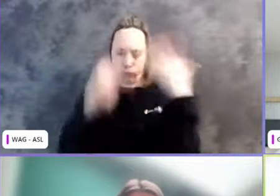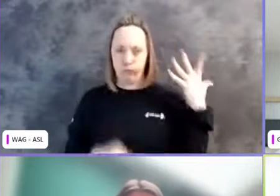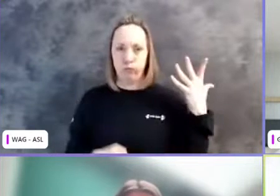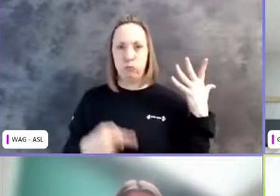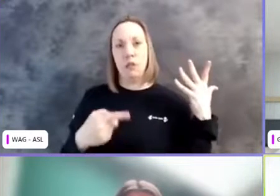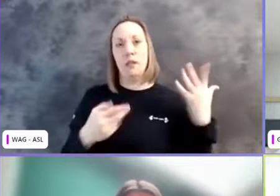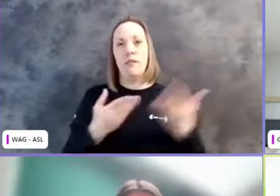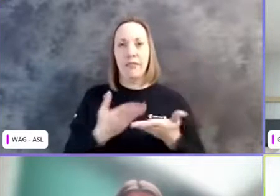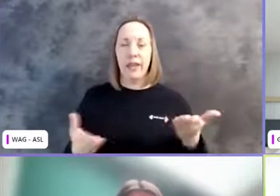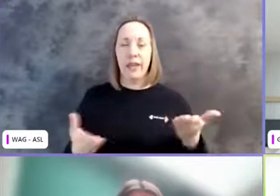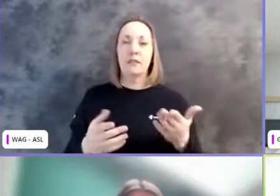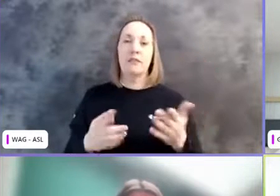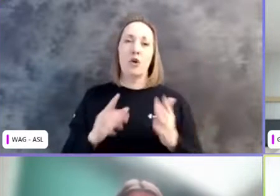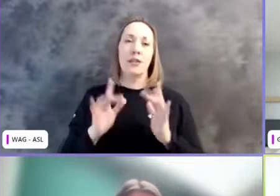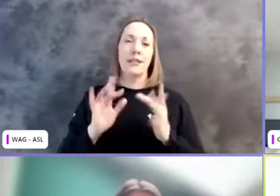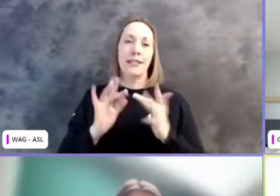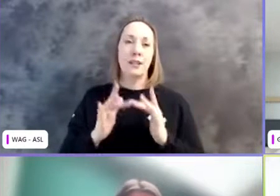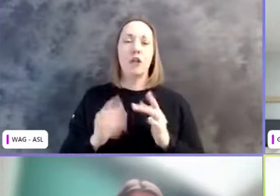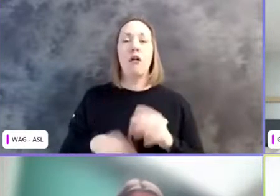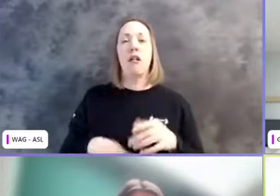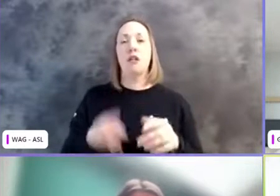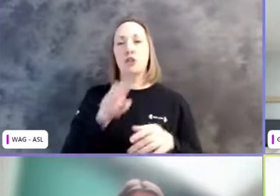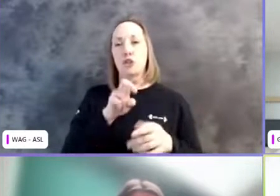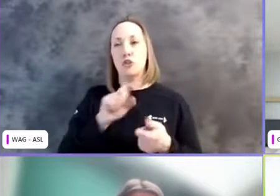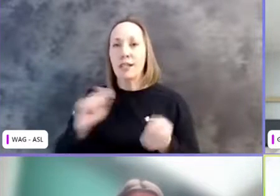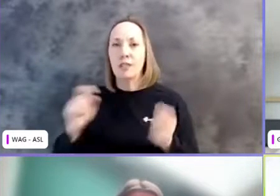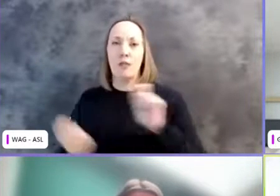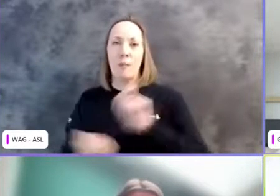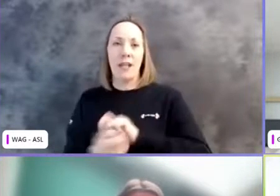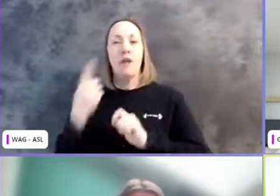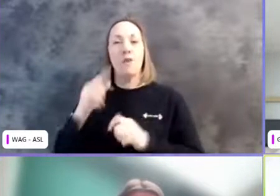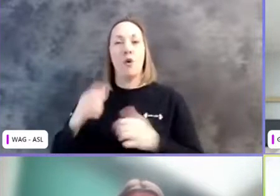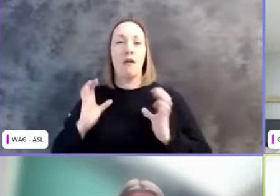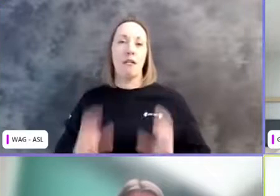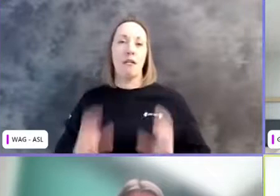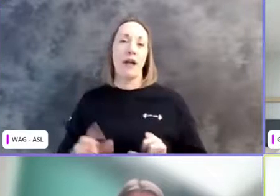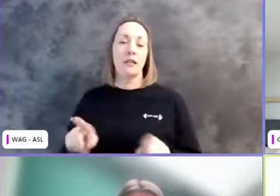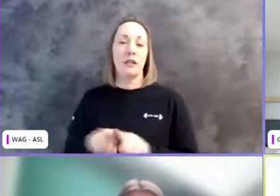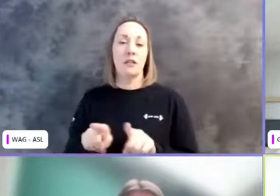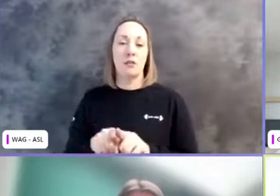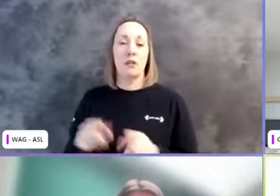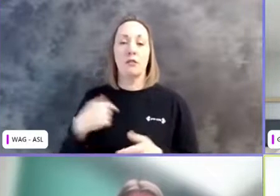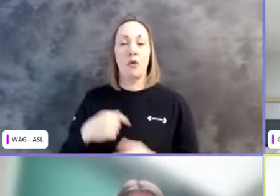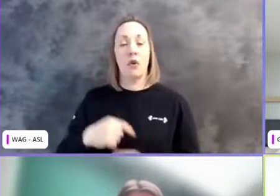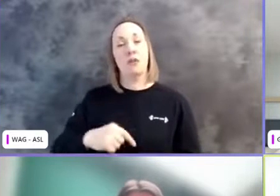people in society at large. When it comes to a product in tech, we have a large portfolio of products that